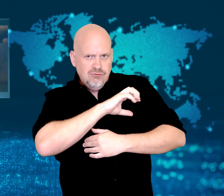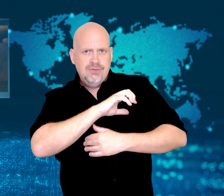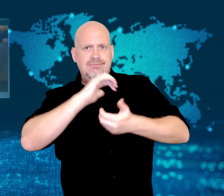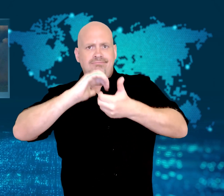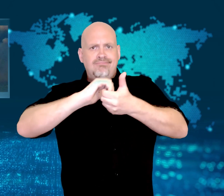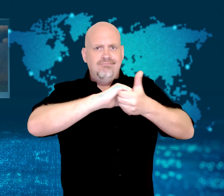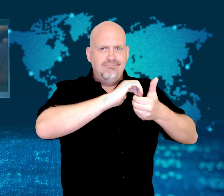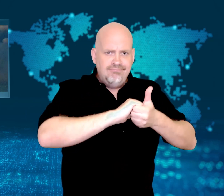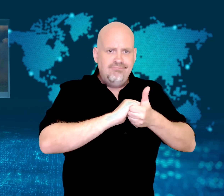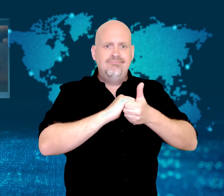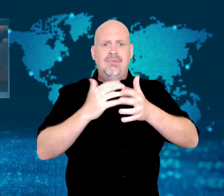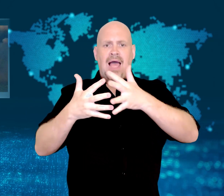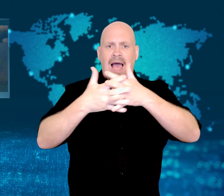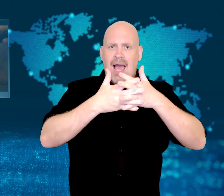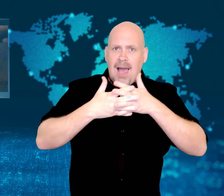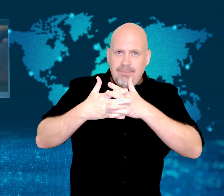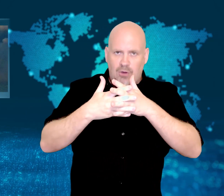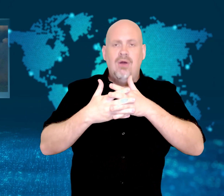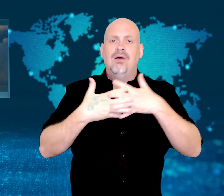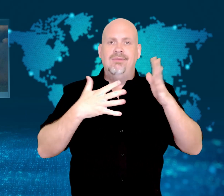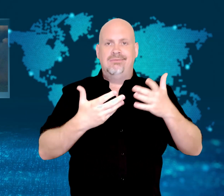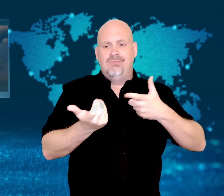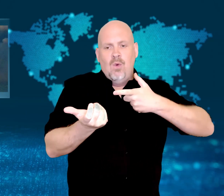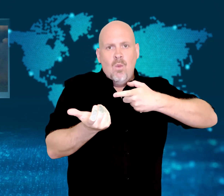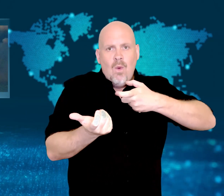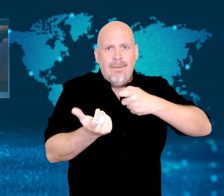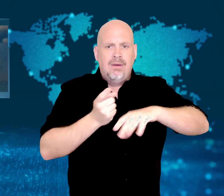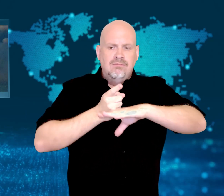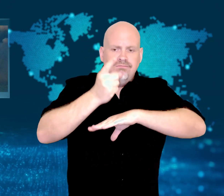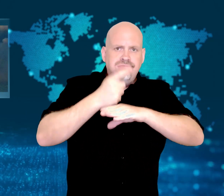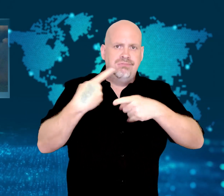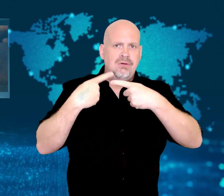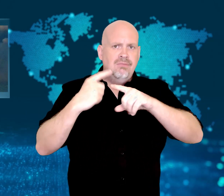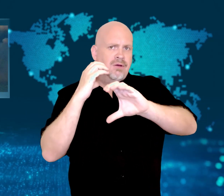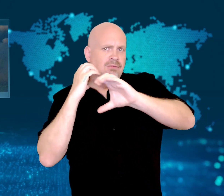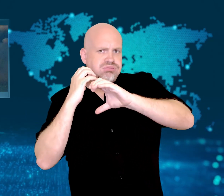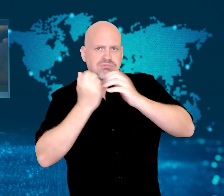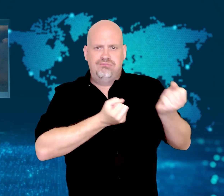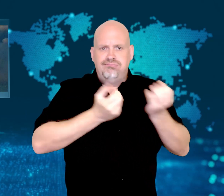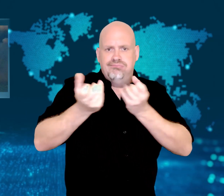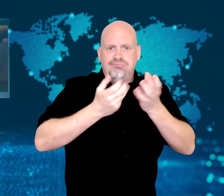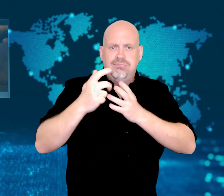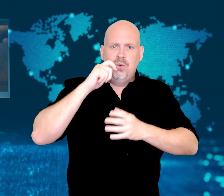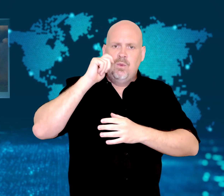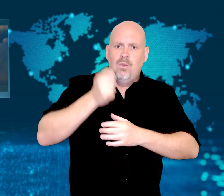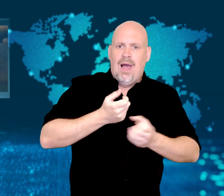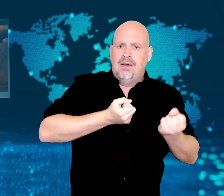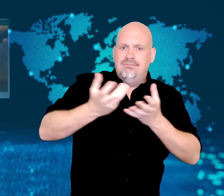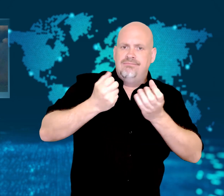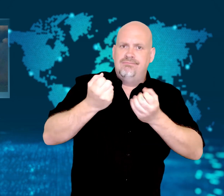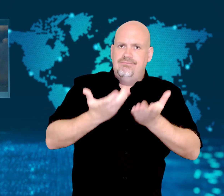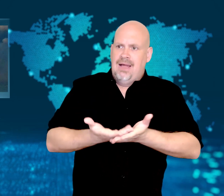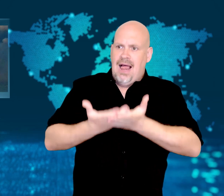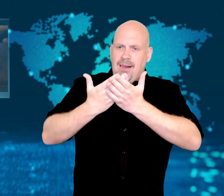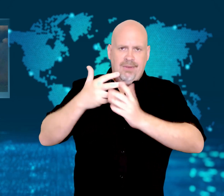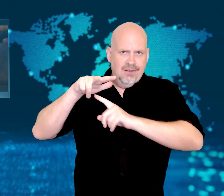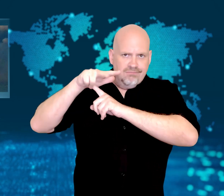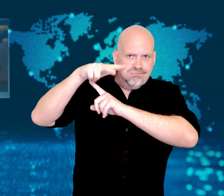drones, and ammunition to help Ukraine in the war.